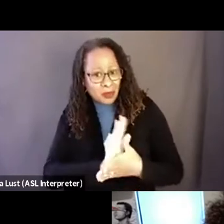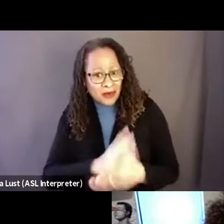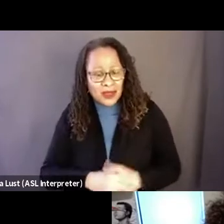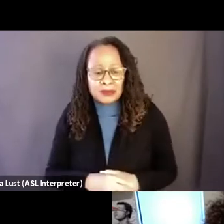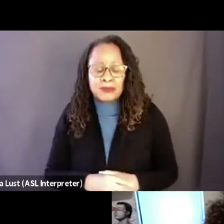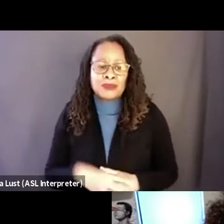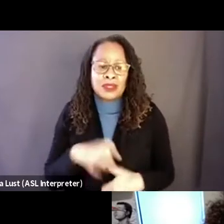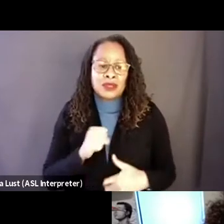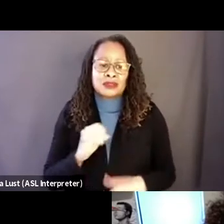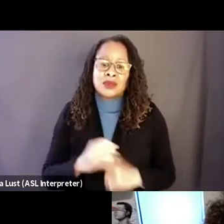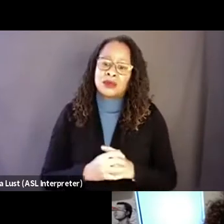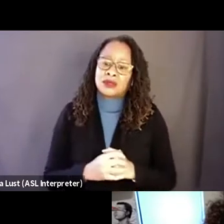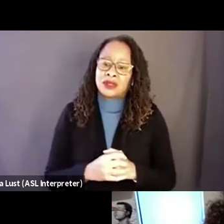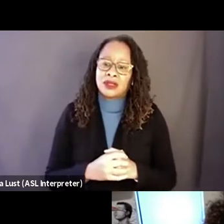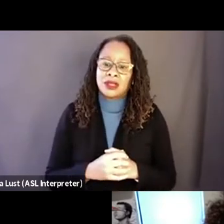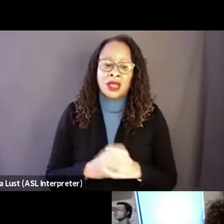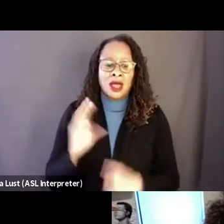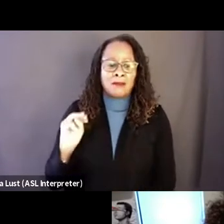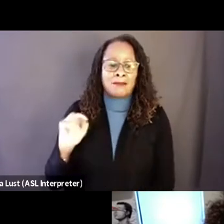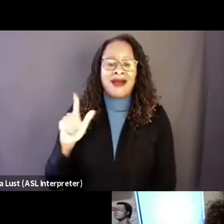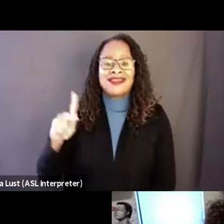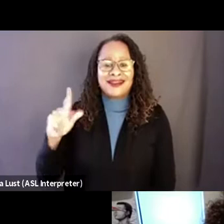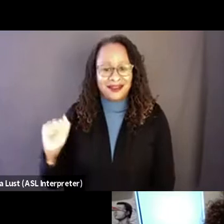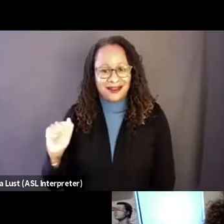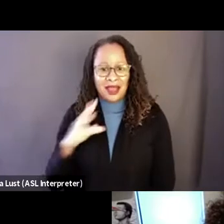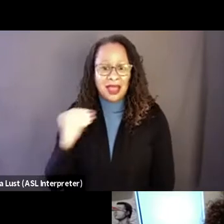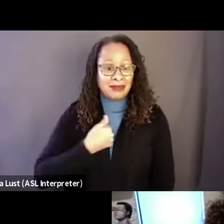And so, Malika and I had conversations, right, early on